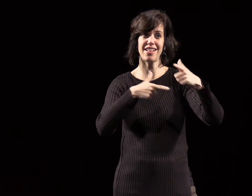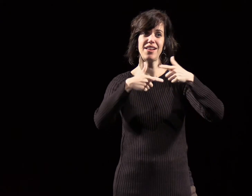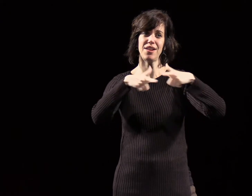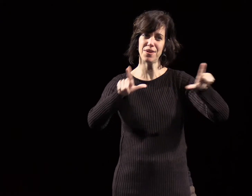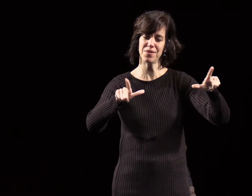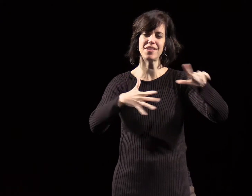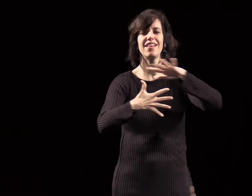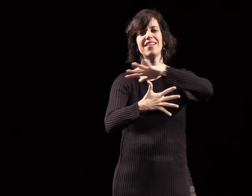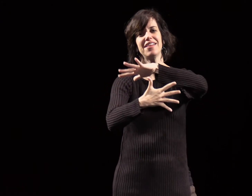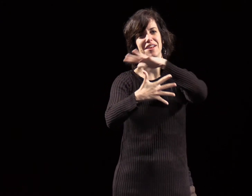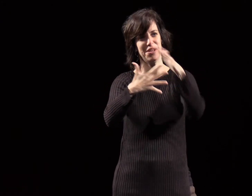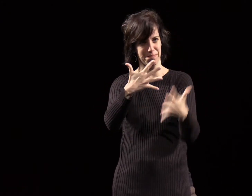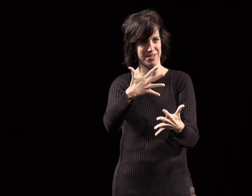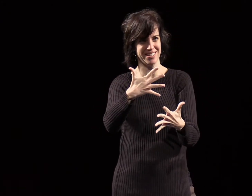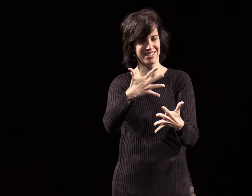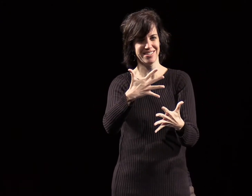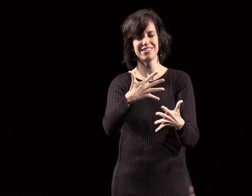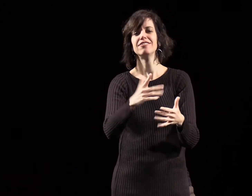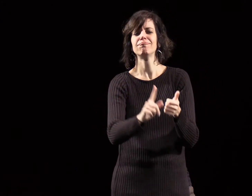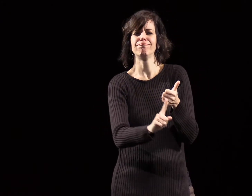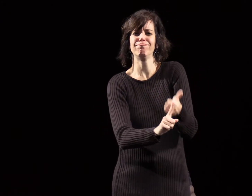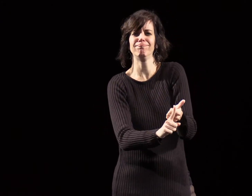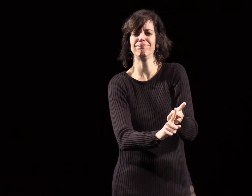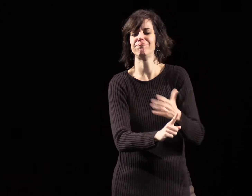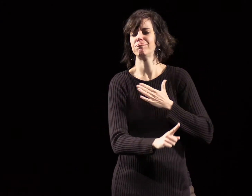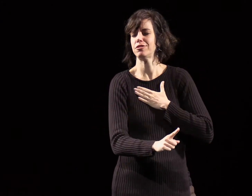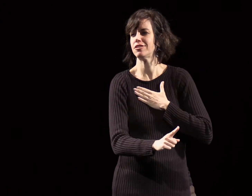Now, my work is in Brazilian Sign Language.